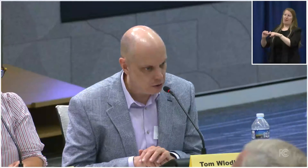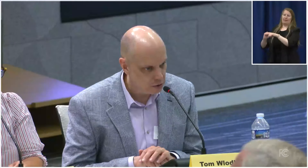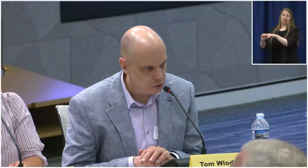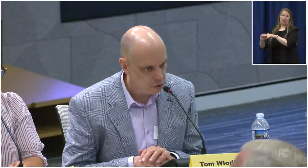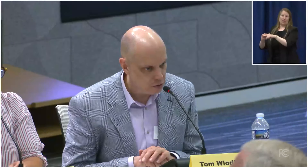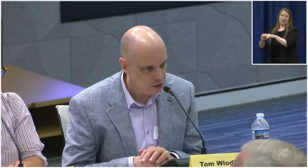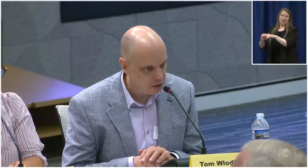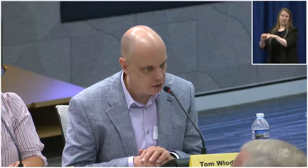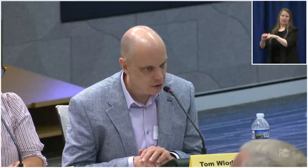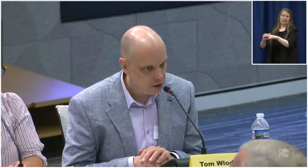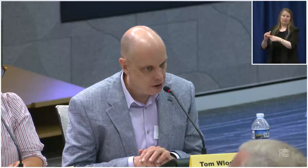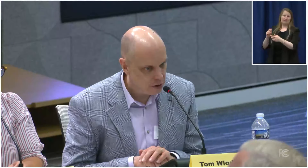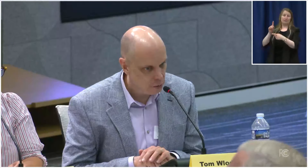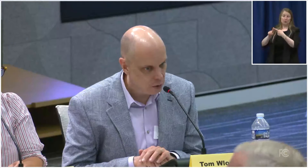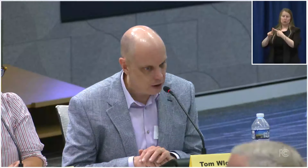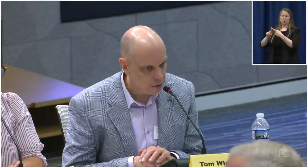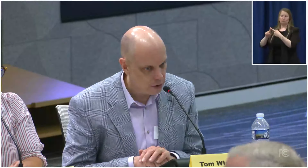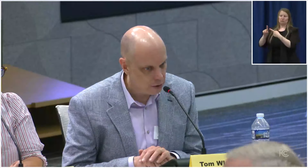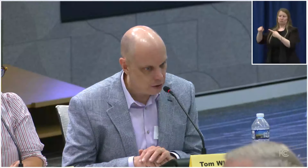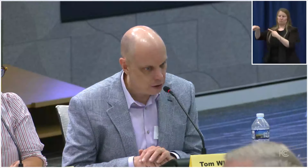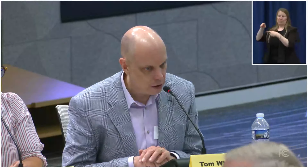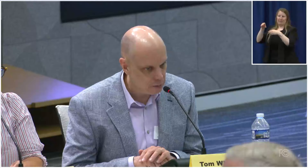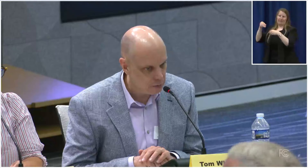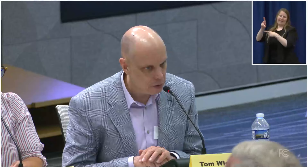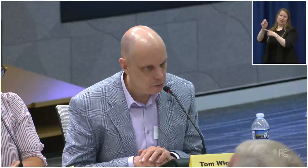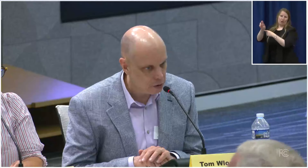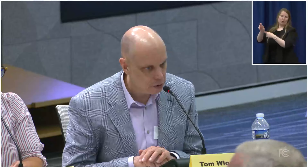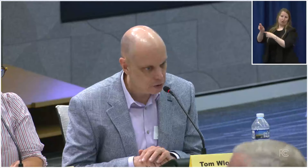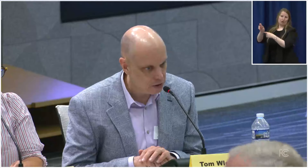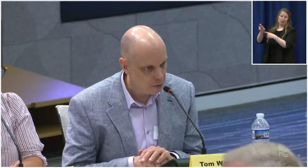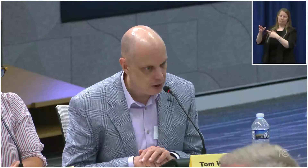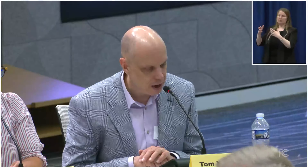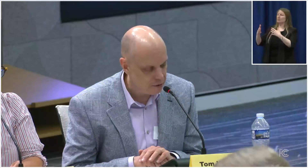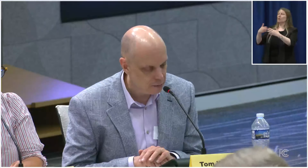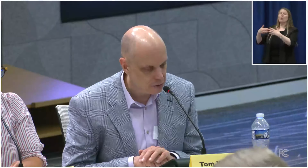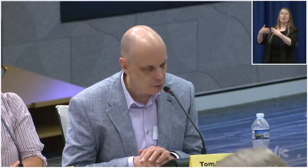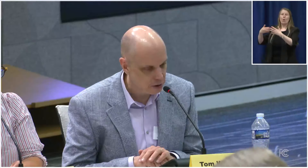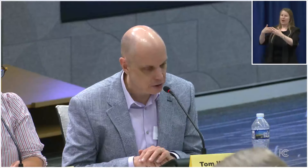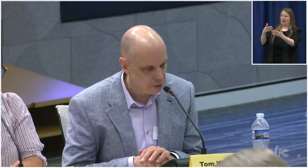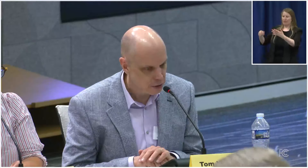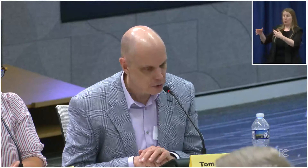AGENTS THERE MIGHT BE TWO DEAF AGENTS ONE BEING A TIER 1, ONE BEING A TIER 2 AND